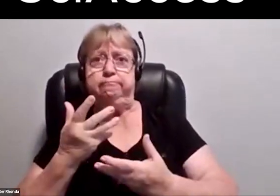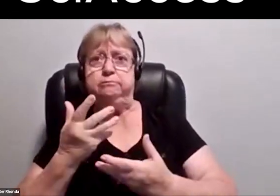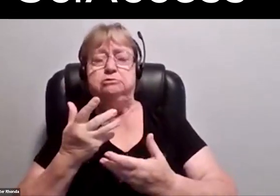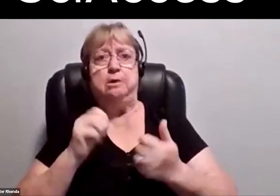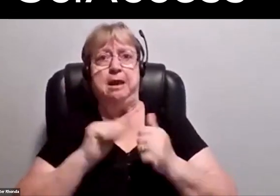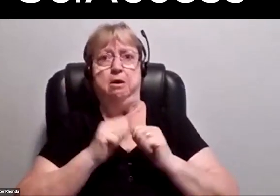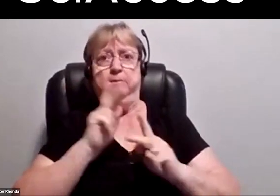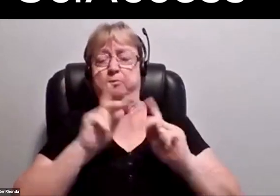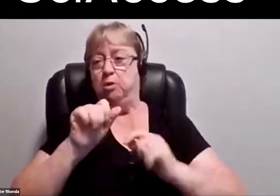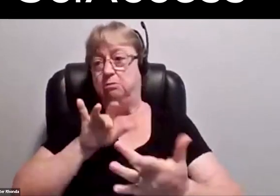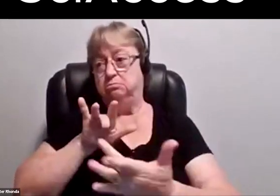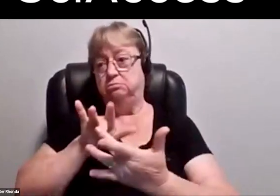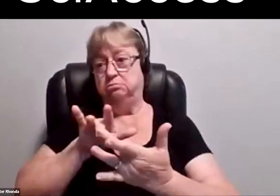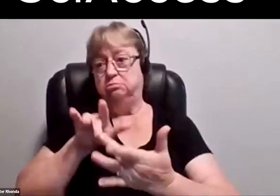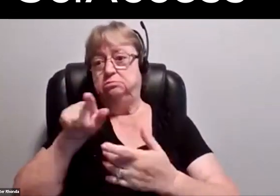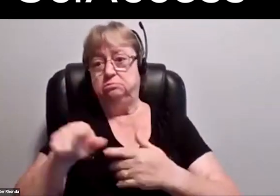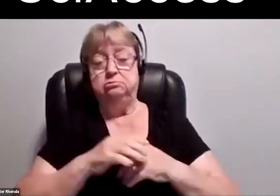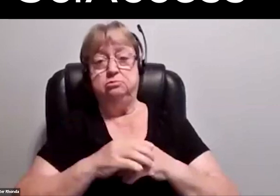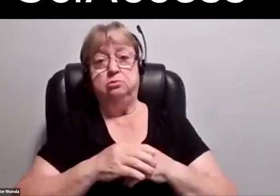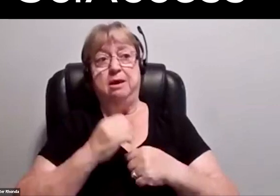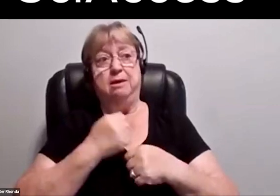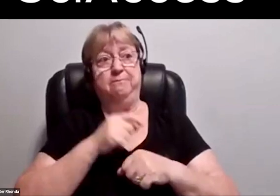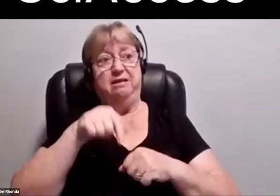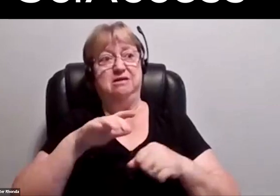with you and make this whole enterprise larger.